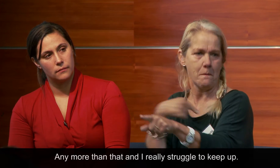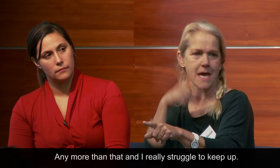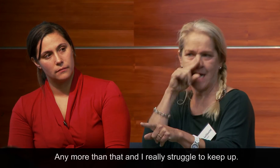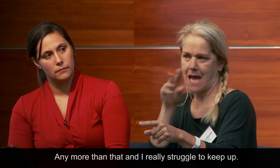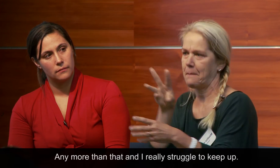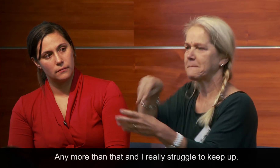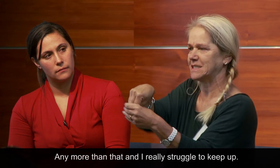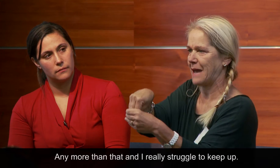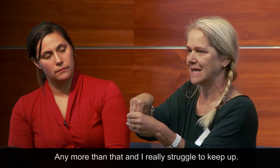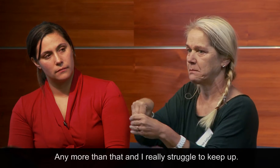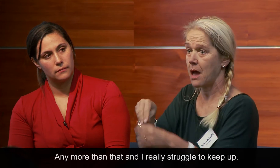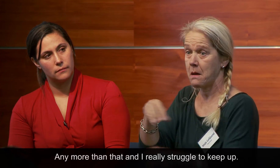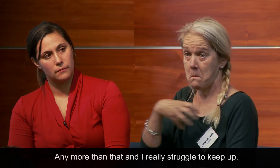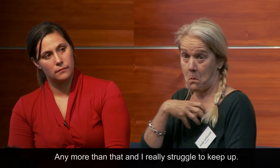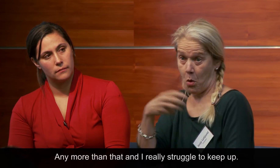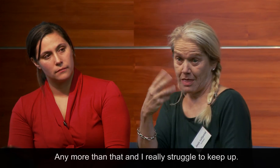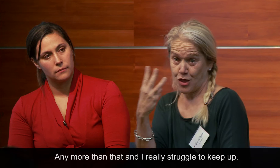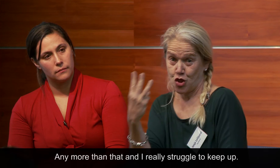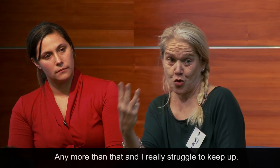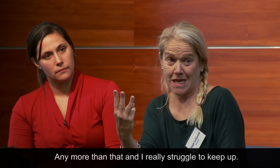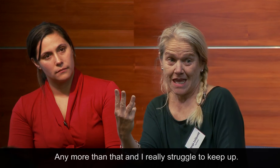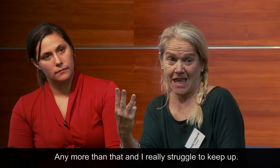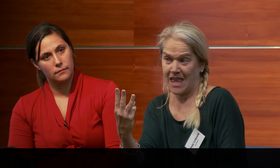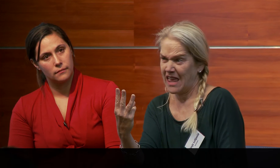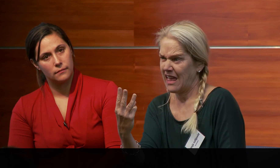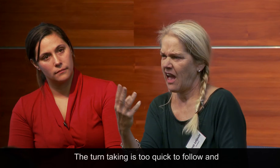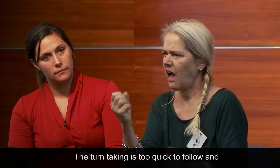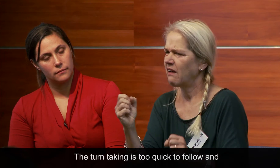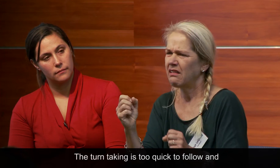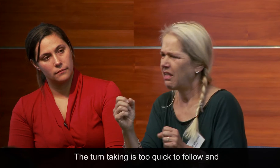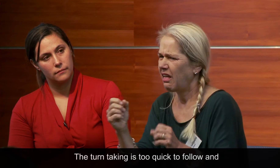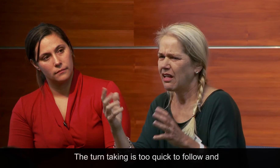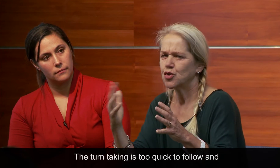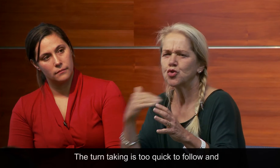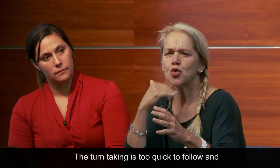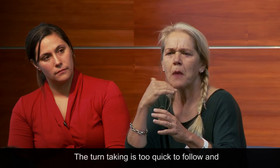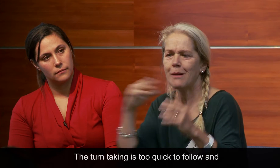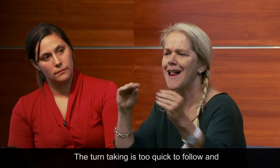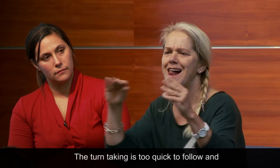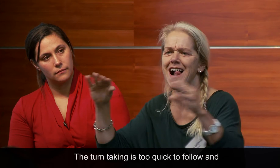Any more than that and I really struggle to keep up. The turn taking is too quick to follow